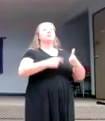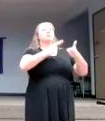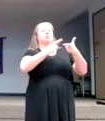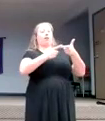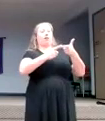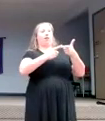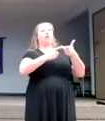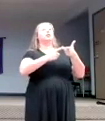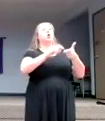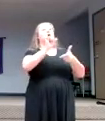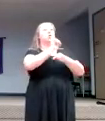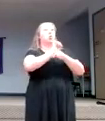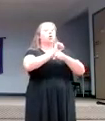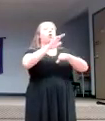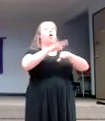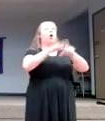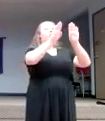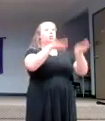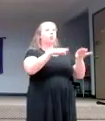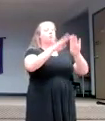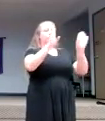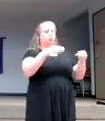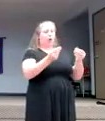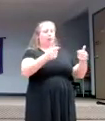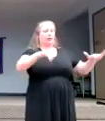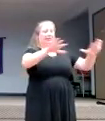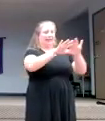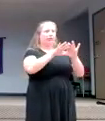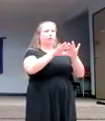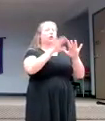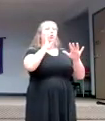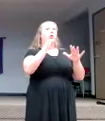is the work on the properties, which will include your lateral and or grinder pump. I wanted